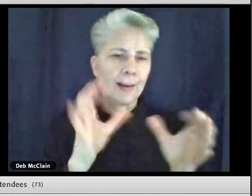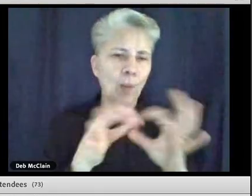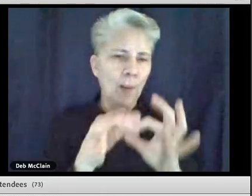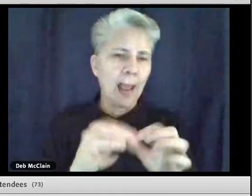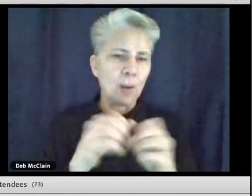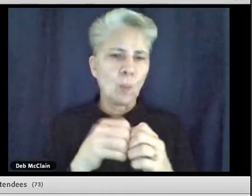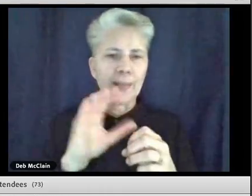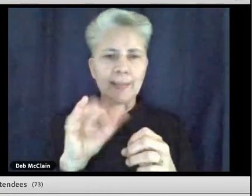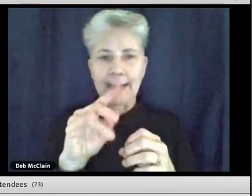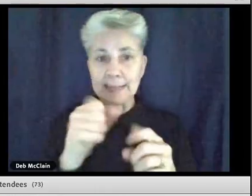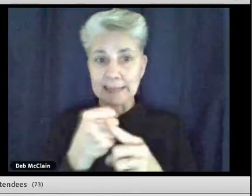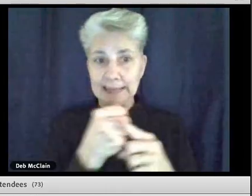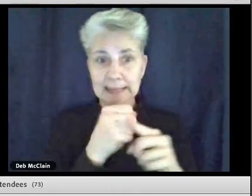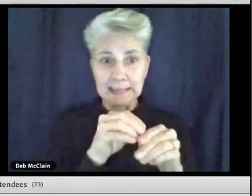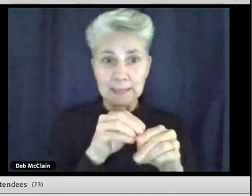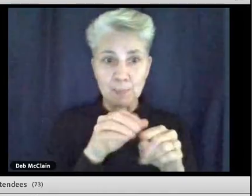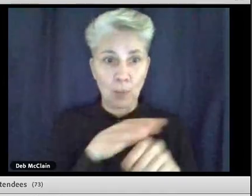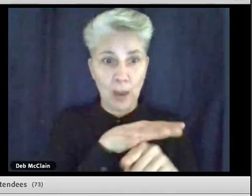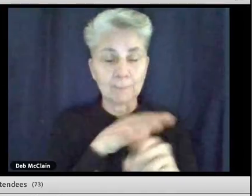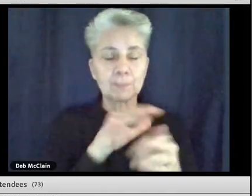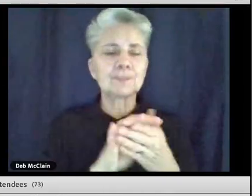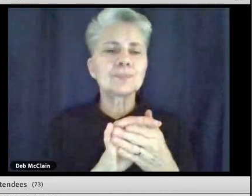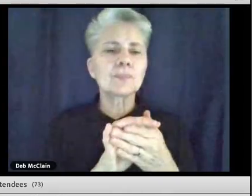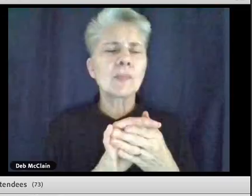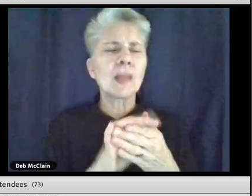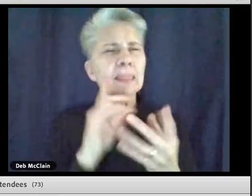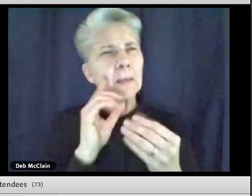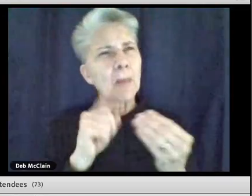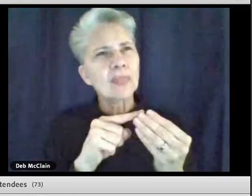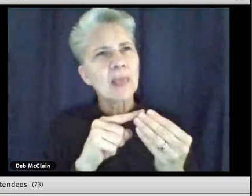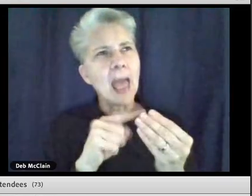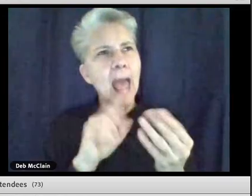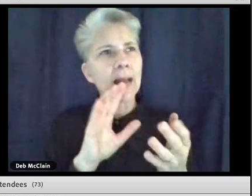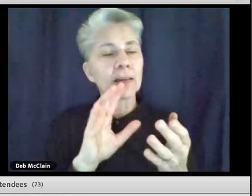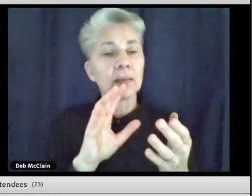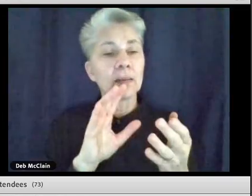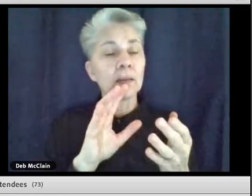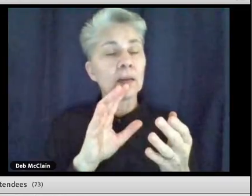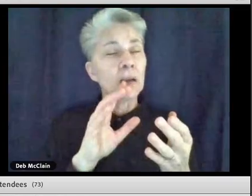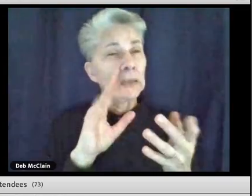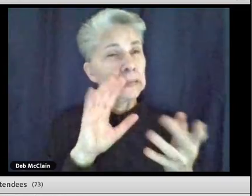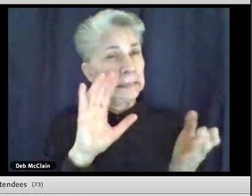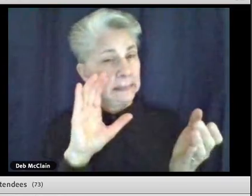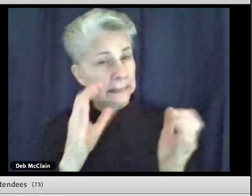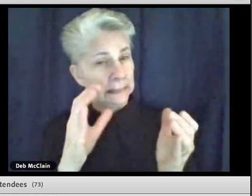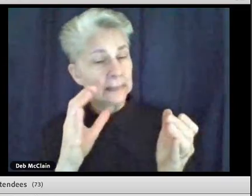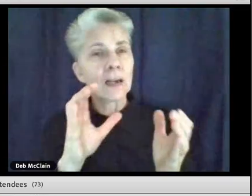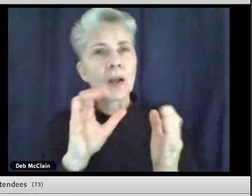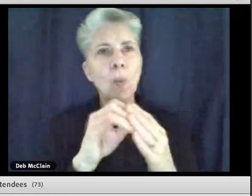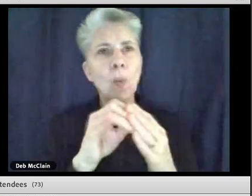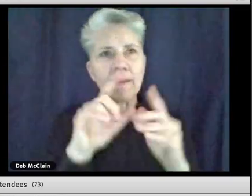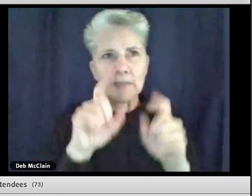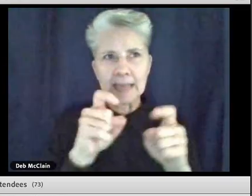and thinking about that, put it in perspective because we now have testing widely available,